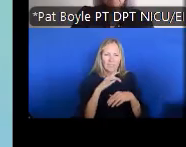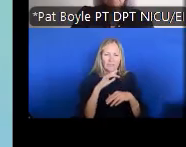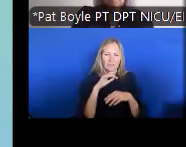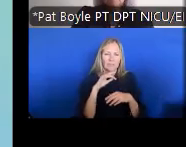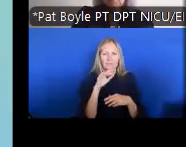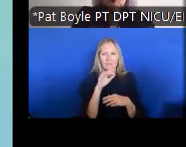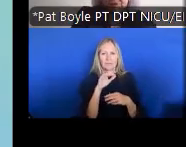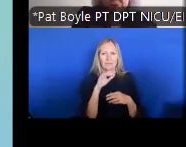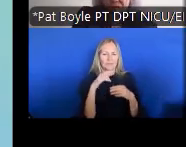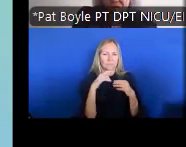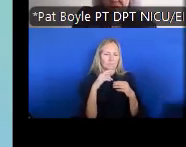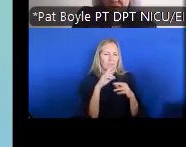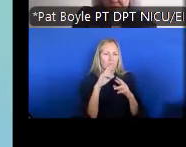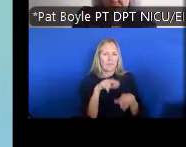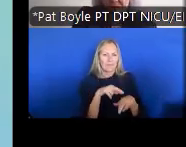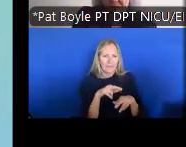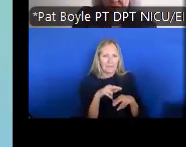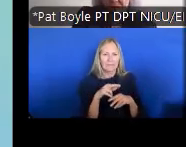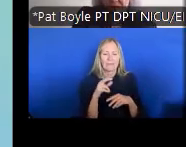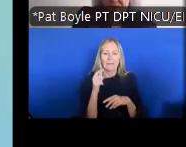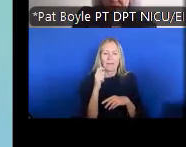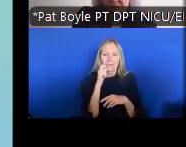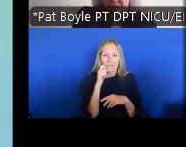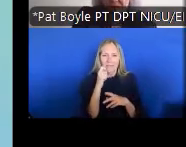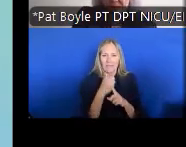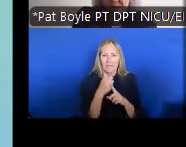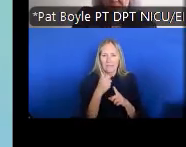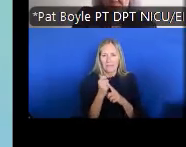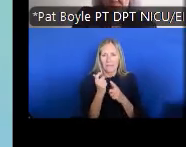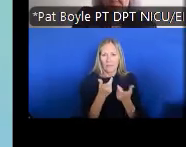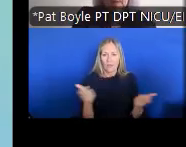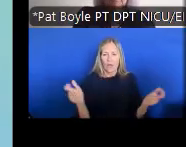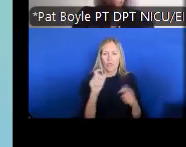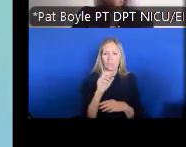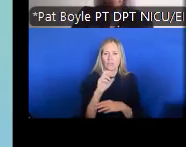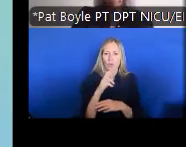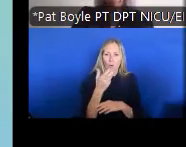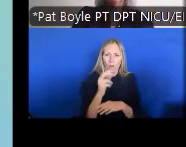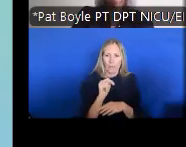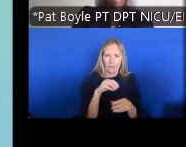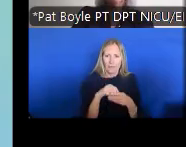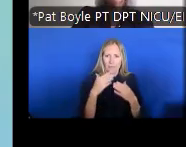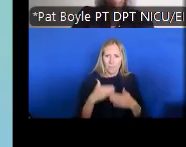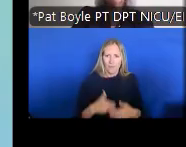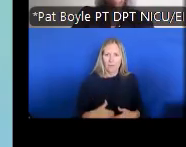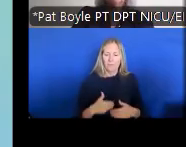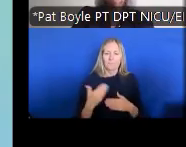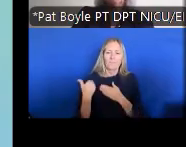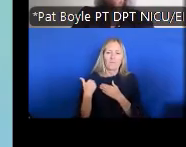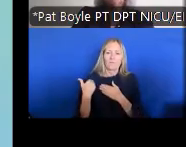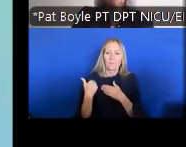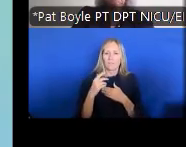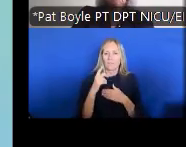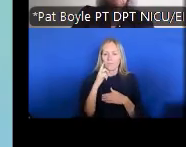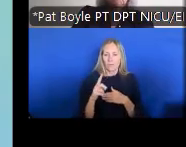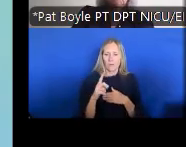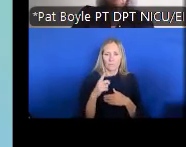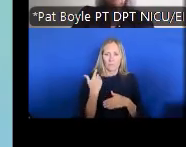the skin is the largest organ in the body. It is responsible for receptors that process deep touch, light touch, temperature,